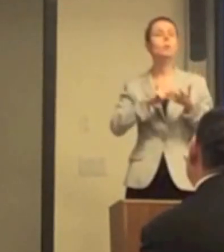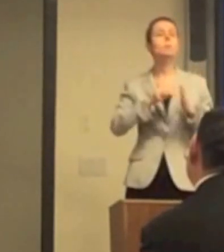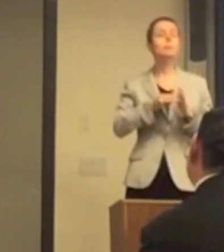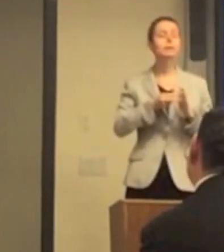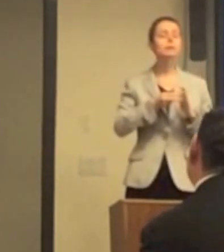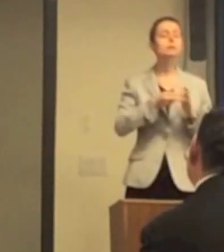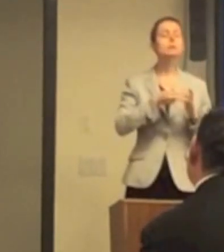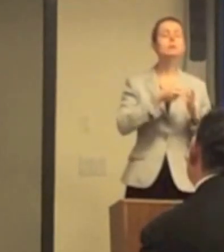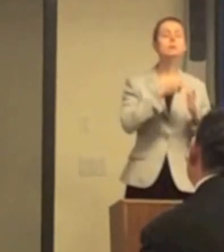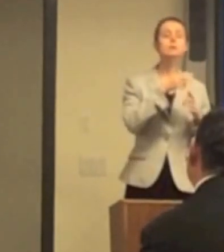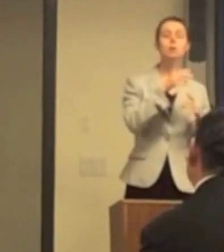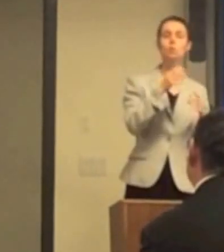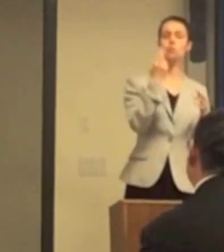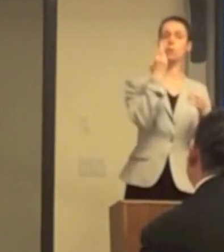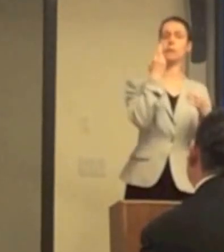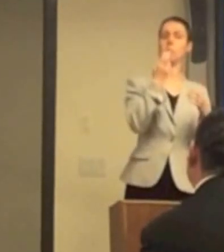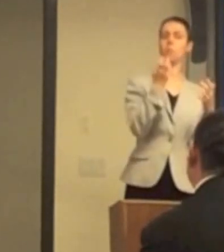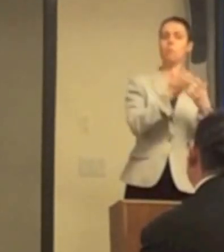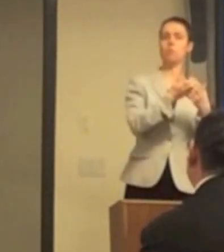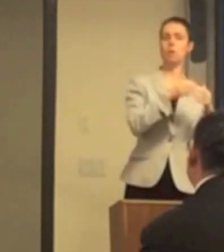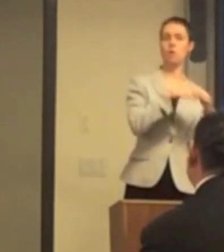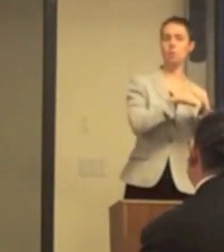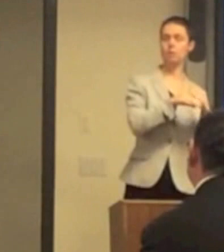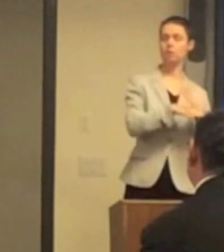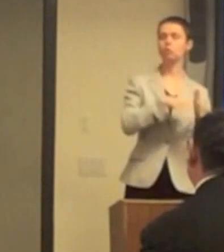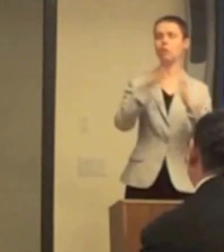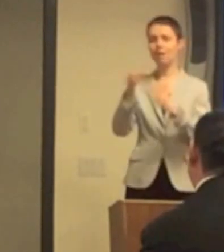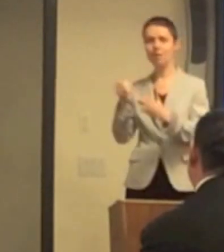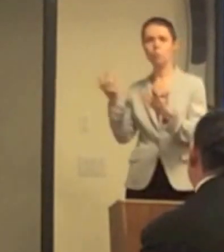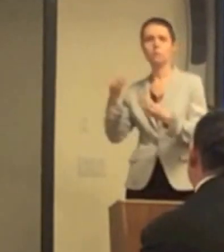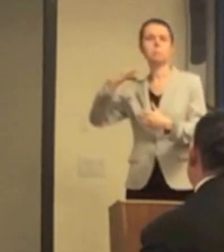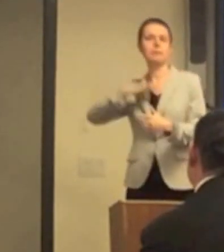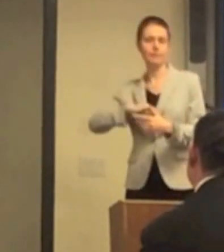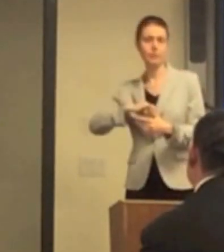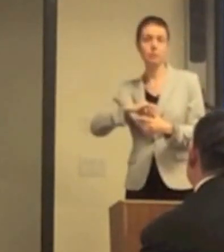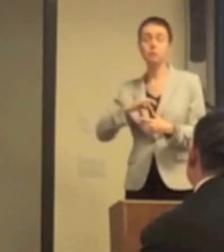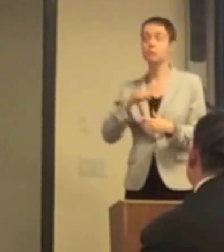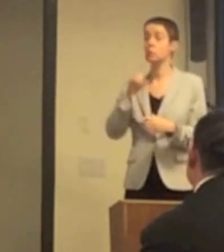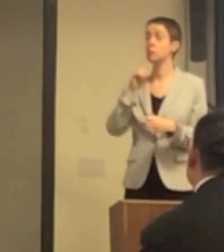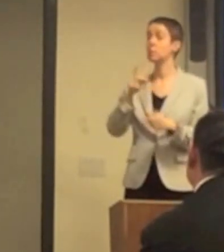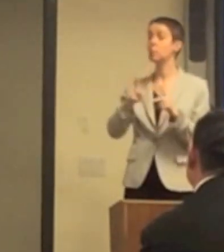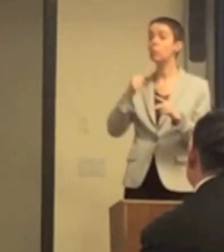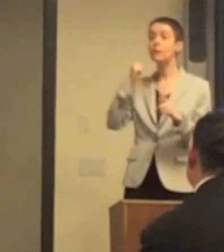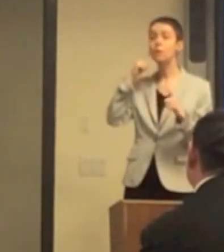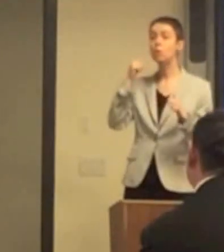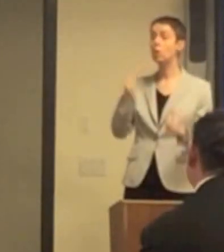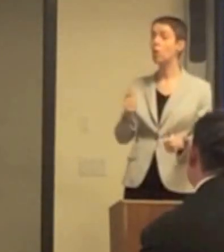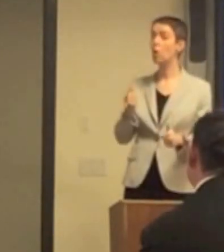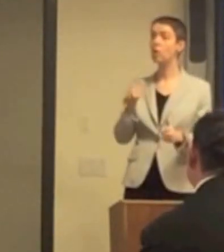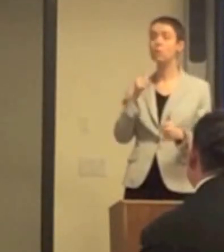And you have shown by example that people with hearing loss are limited only by the misperceptions and prejudices of others.